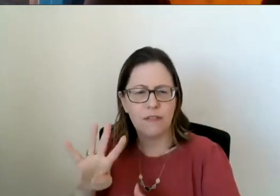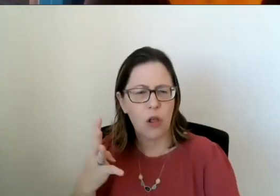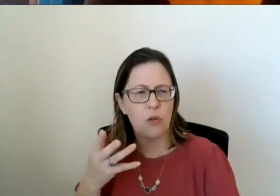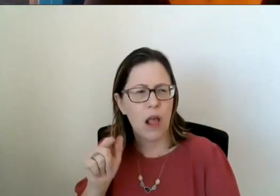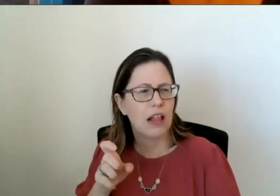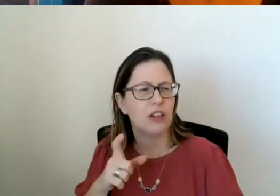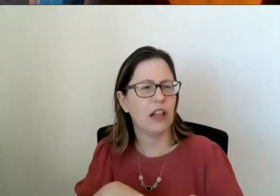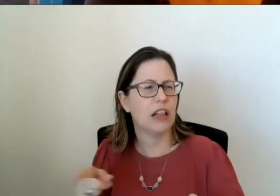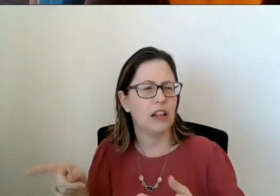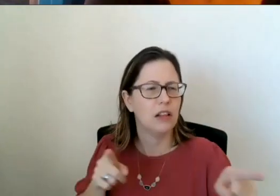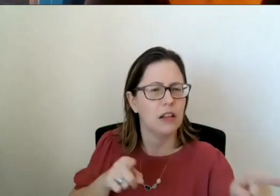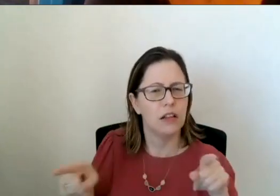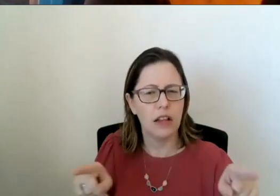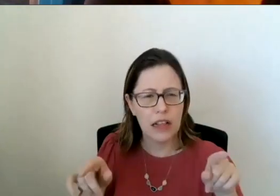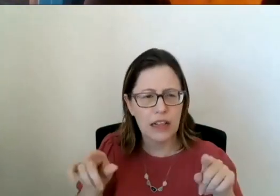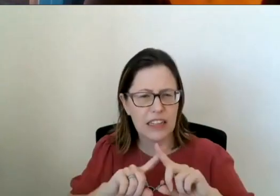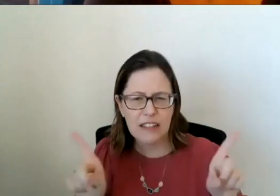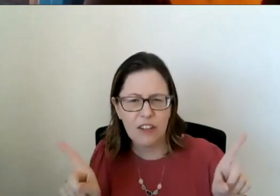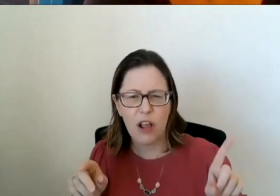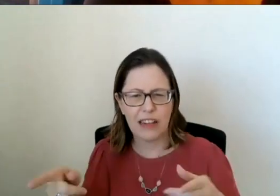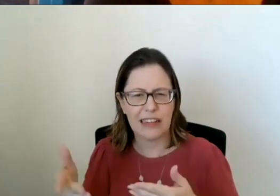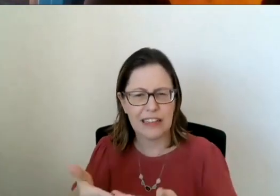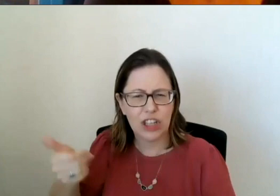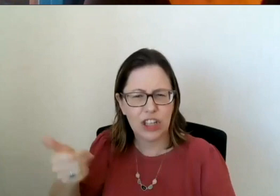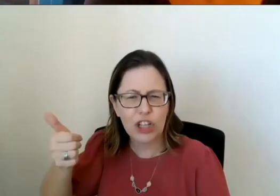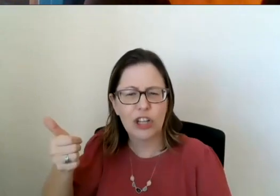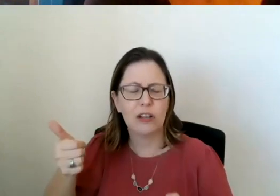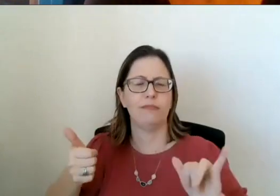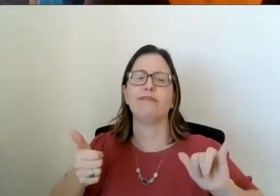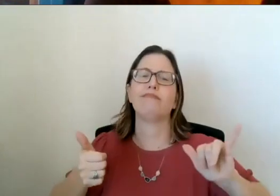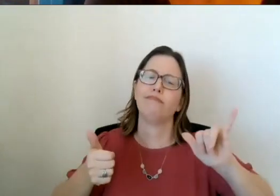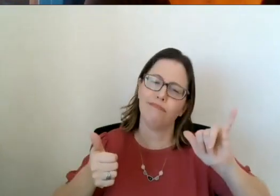learning in fourth grade. See if your student is also learning that in their fourth grade program.